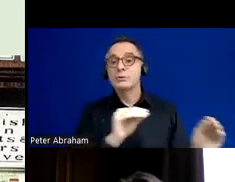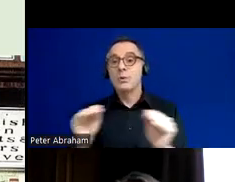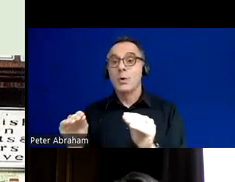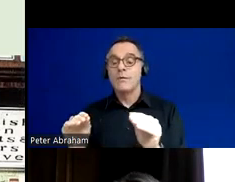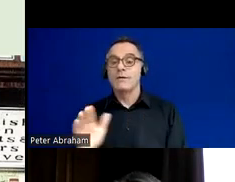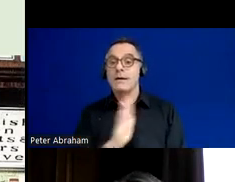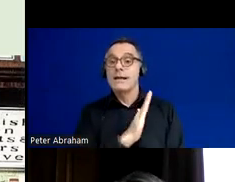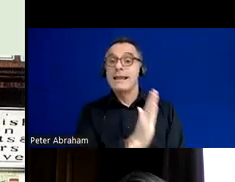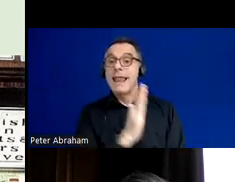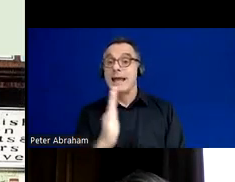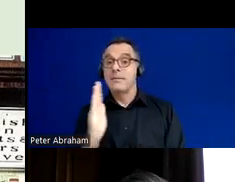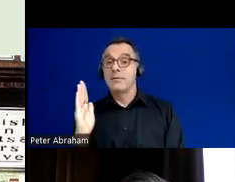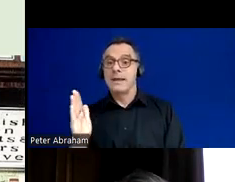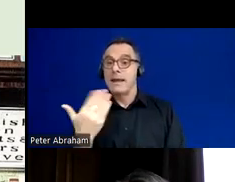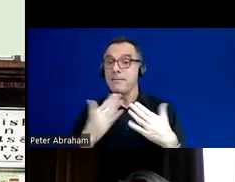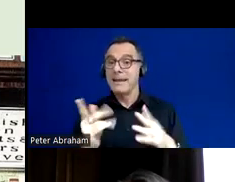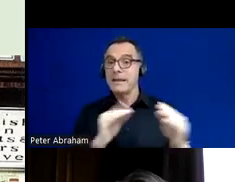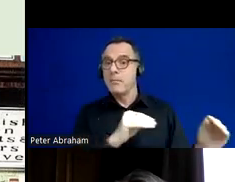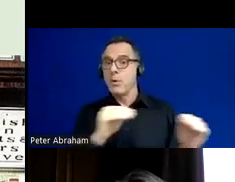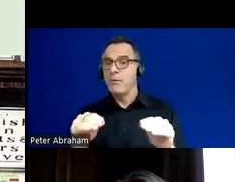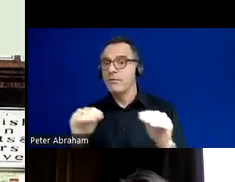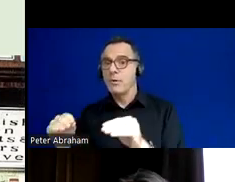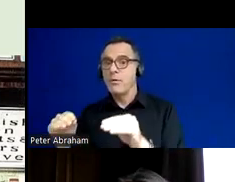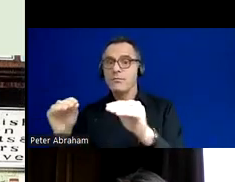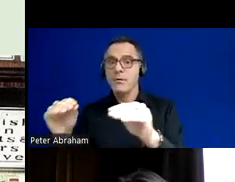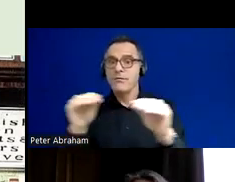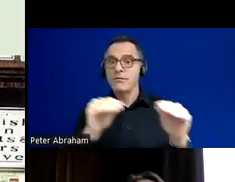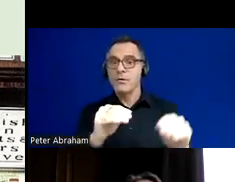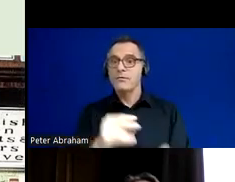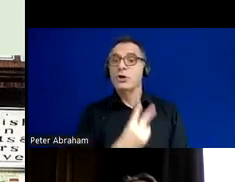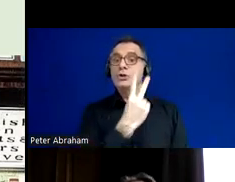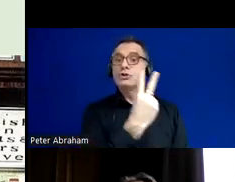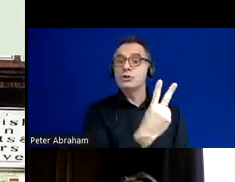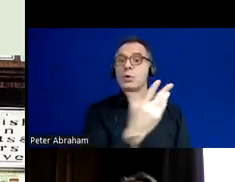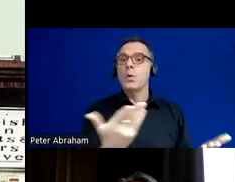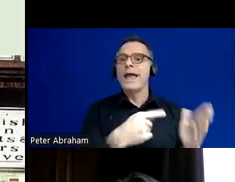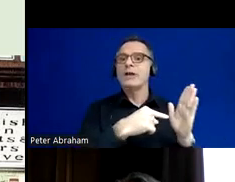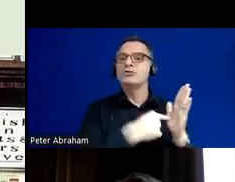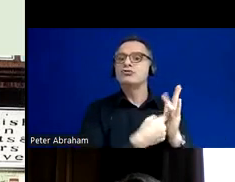been to several premises throughout the city, including two in the Trongate, a brief spell